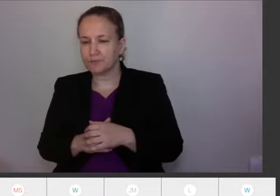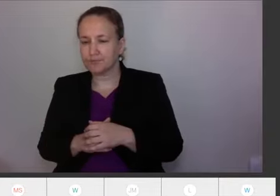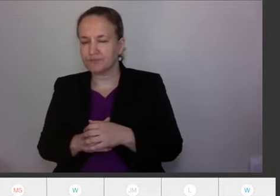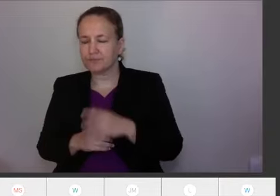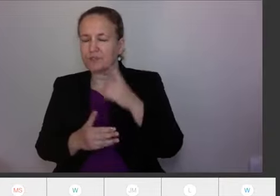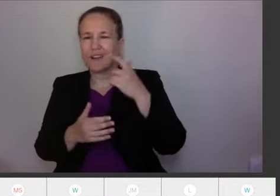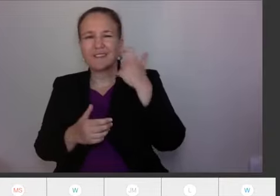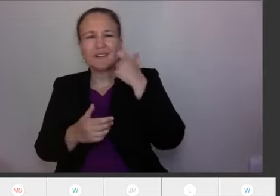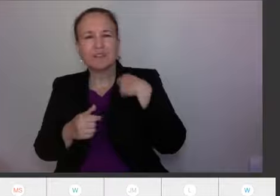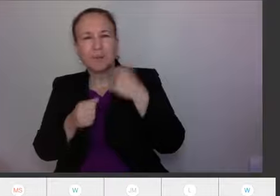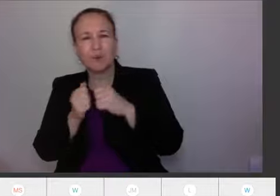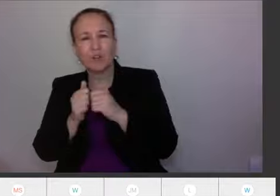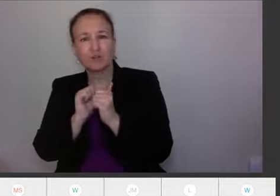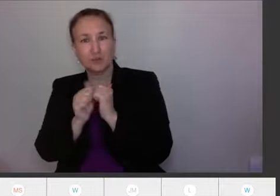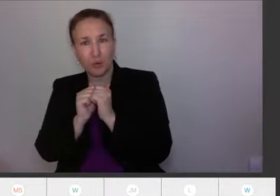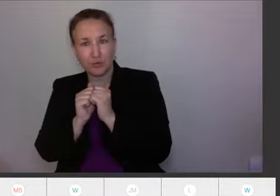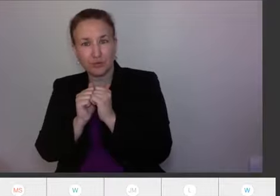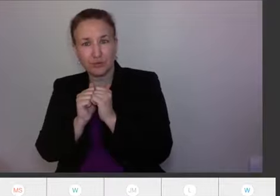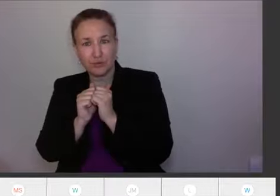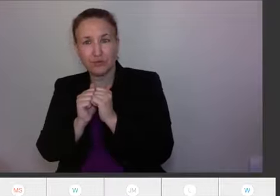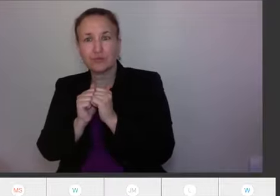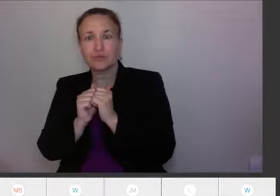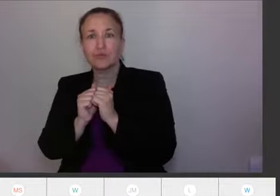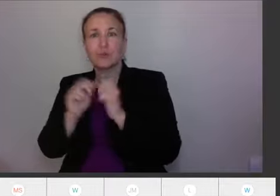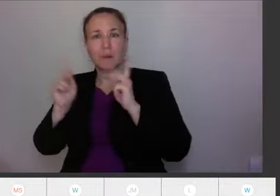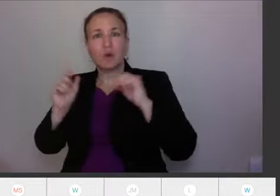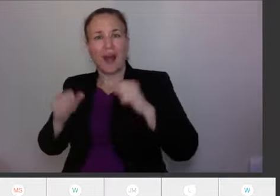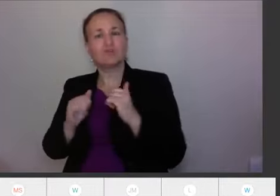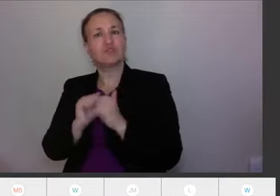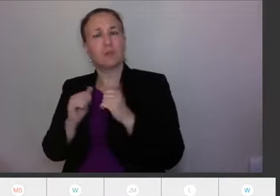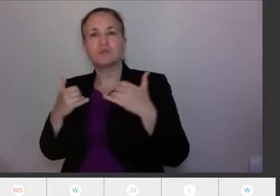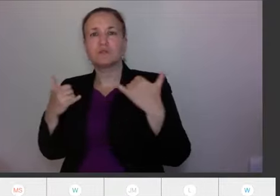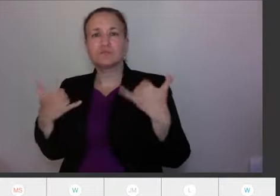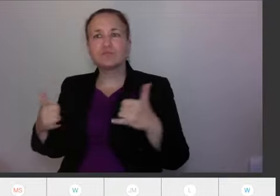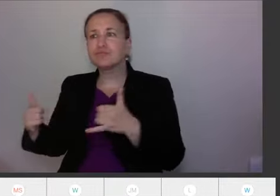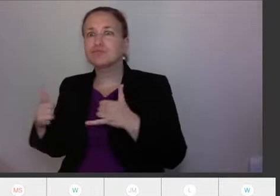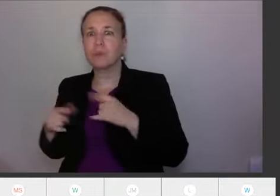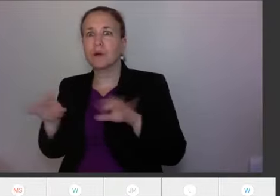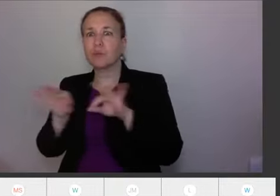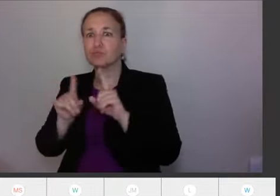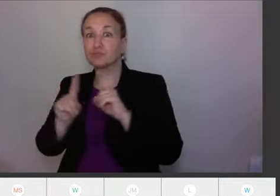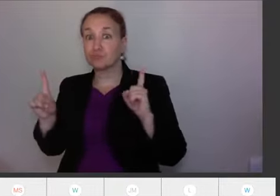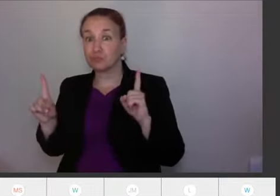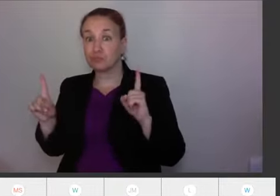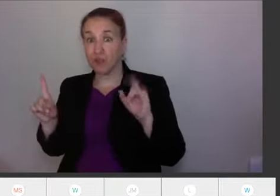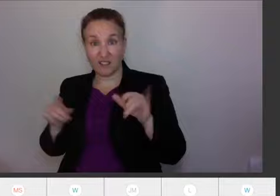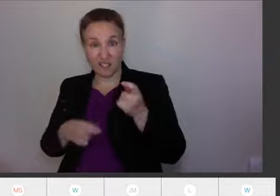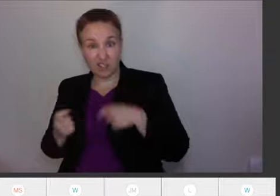sports it was they could be out there as long as they were distanced has that changed can they can they do games and and things where they're